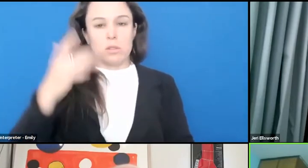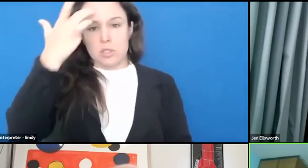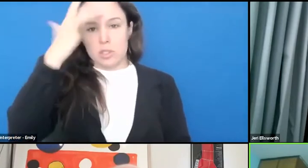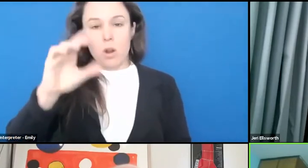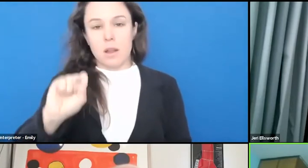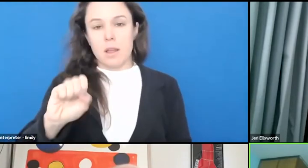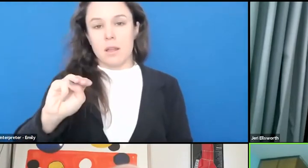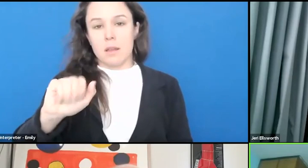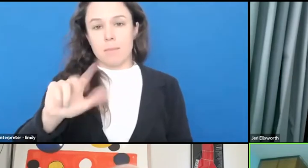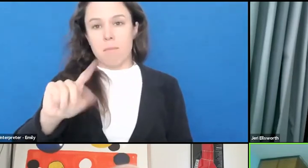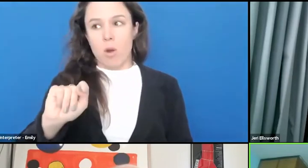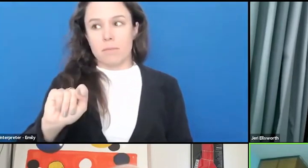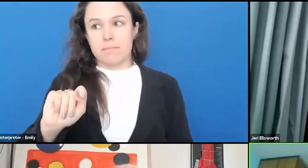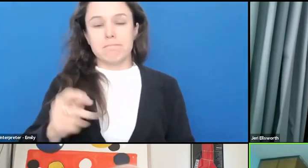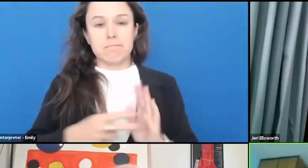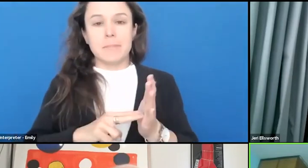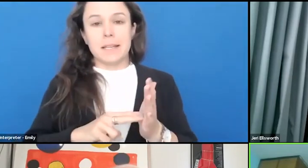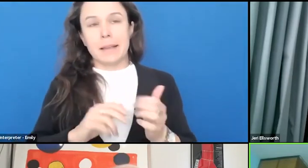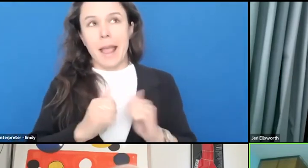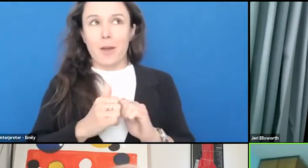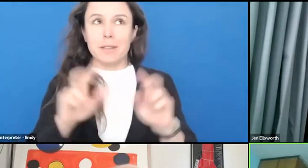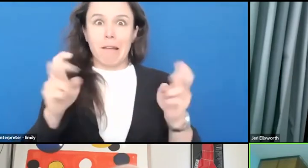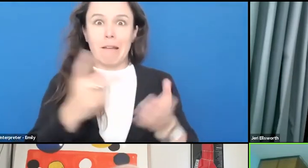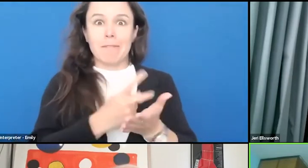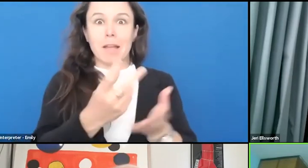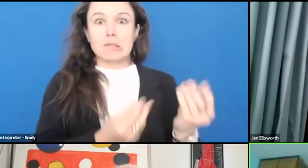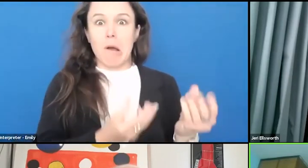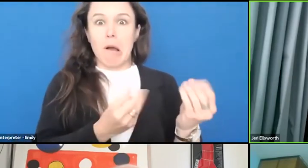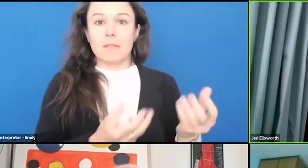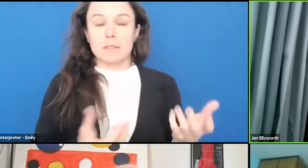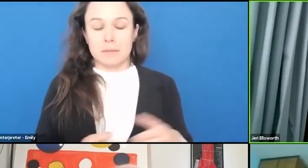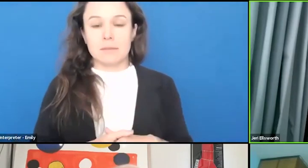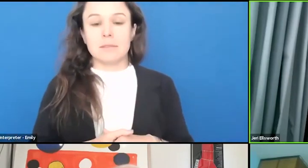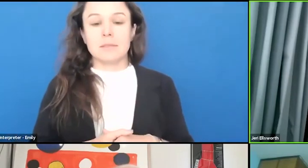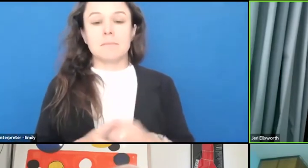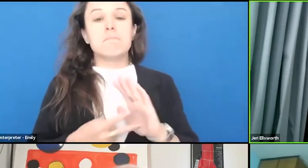you know, how do we make it fail soft also, and how do we make it adaptive as